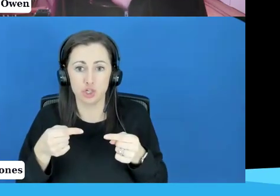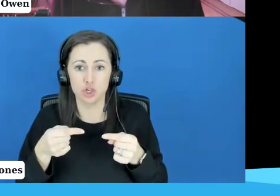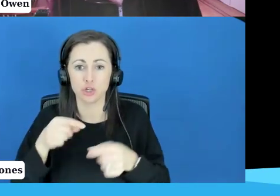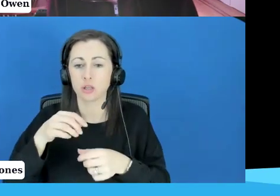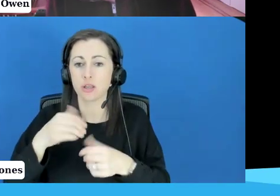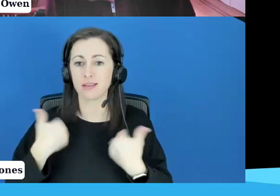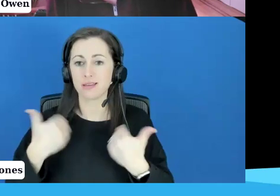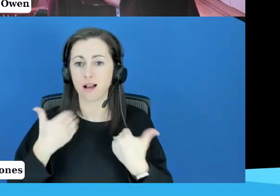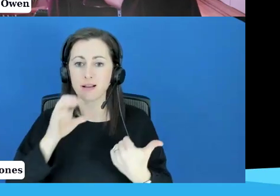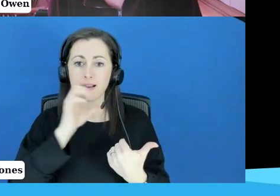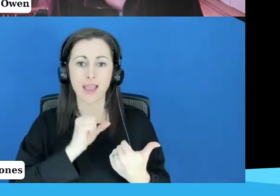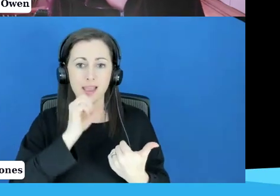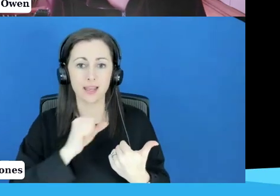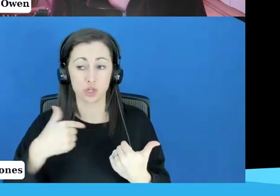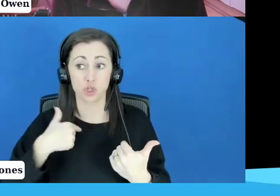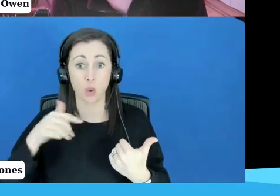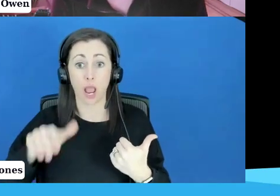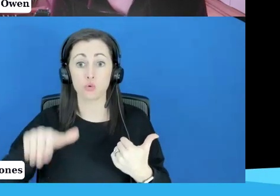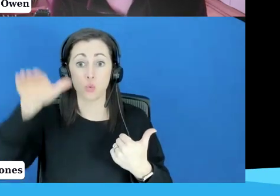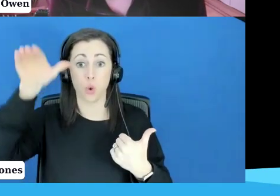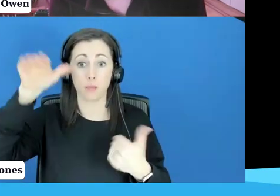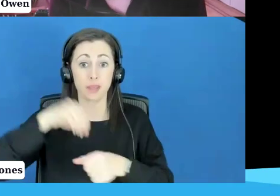I grew up in a world where children weren't nice.